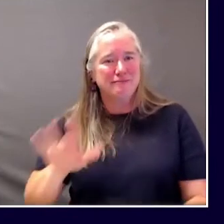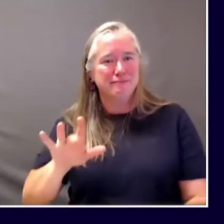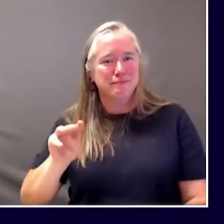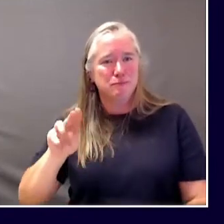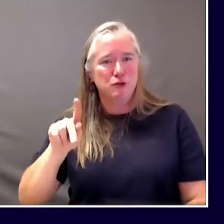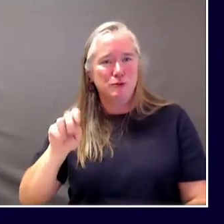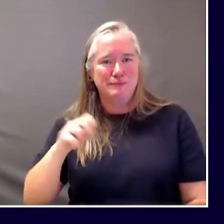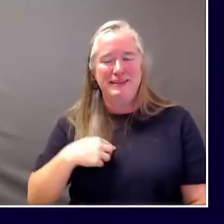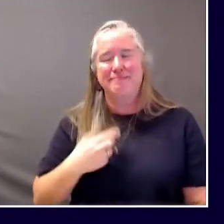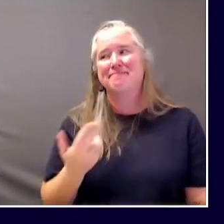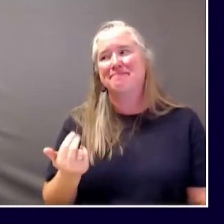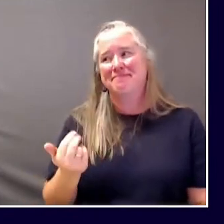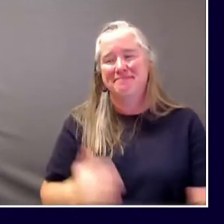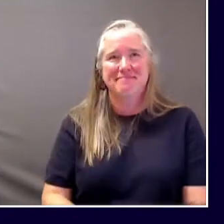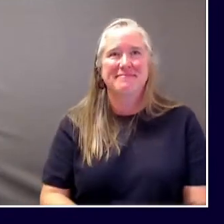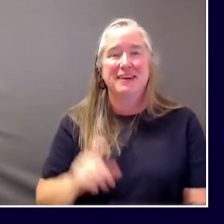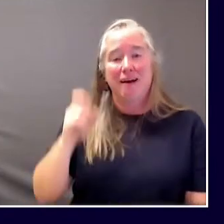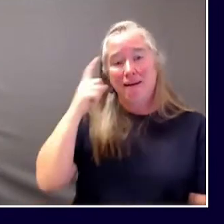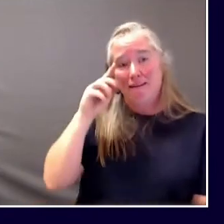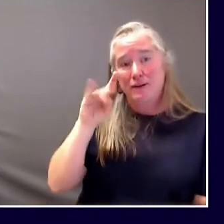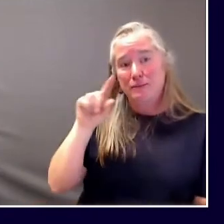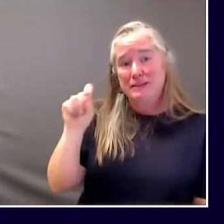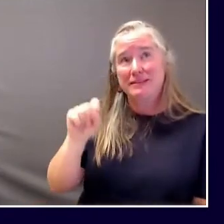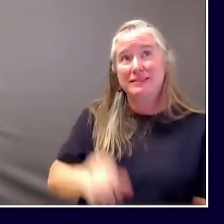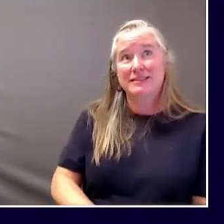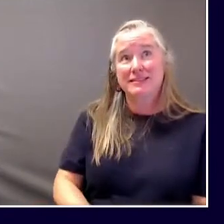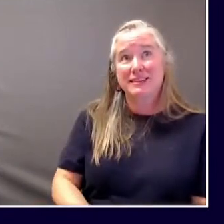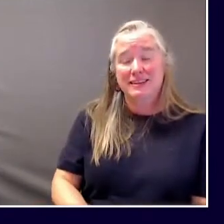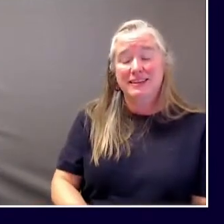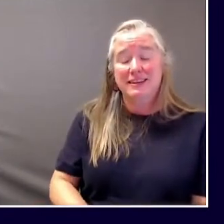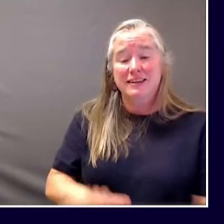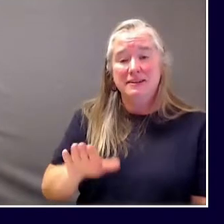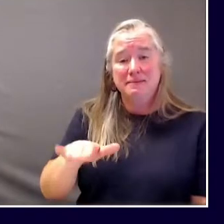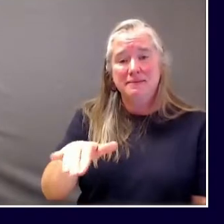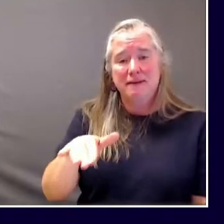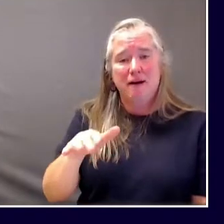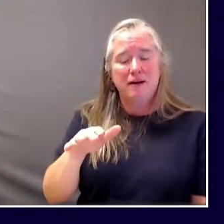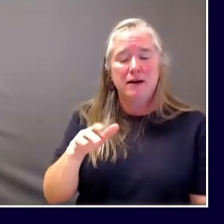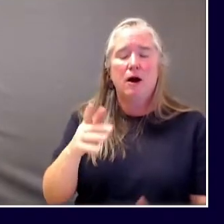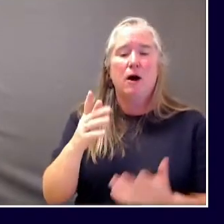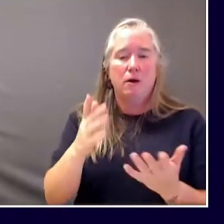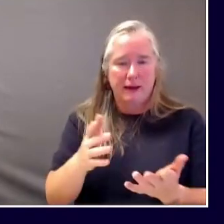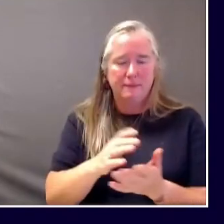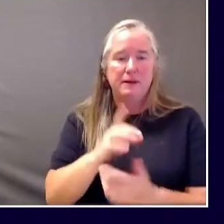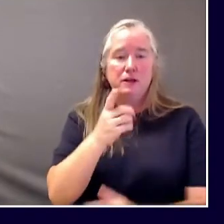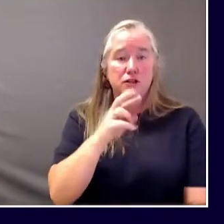anyway this is for governor mills I believe governor knows